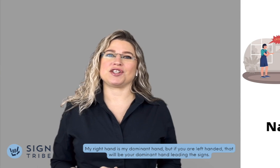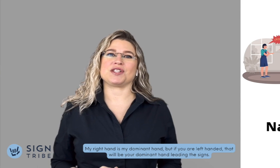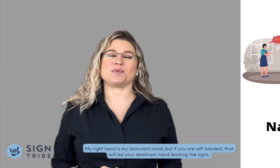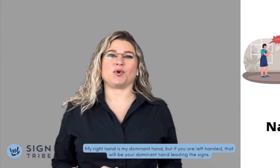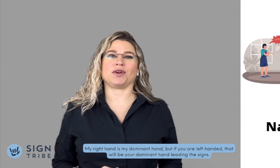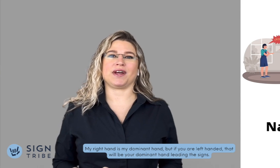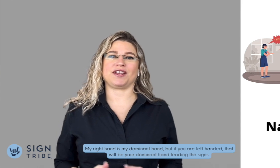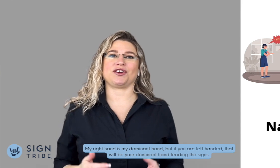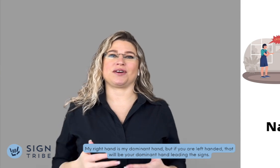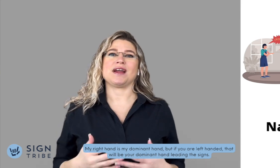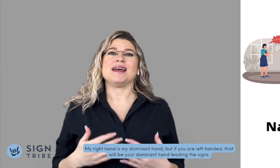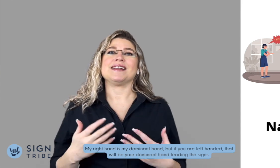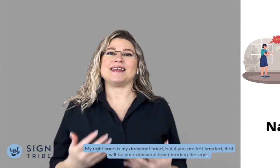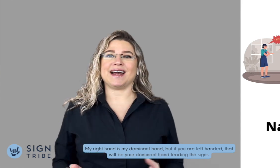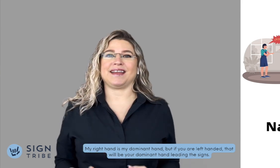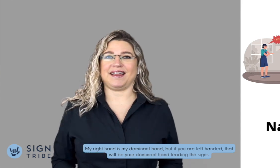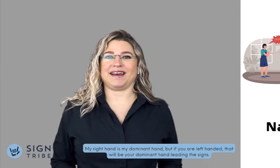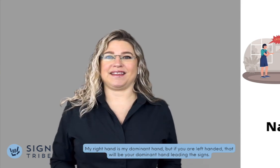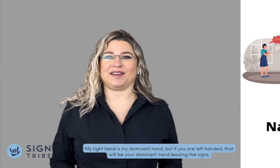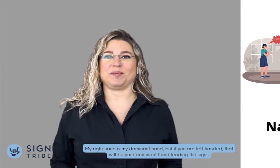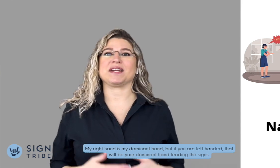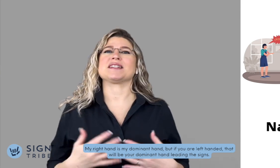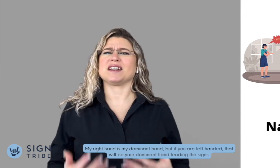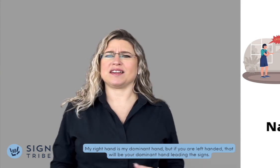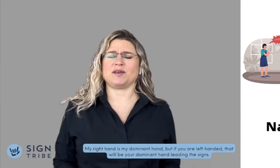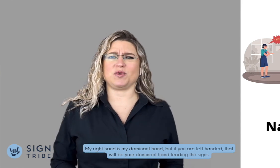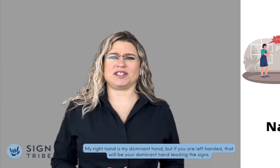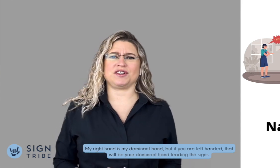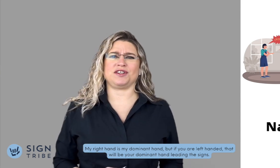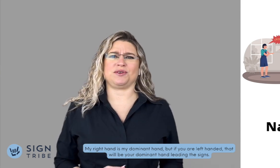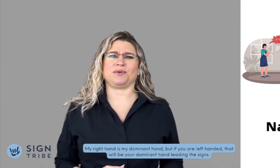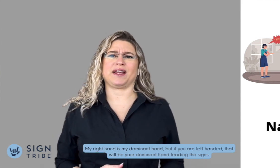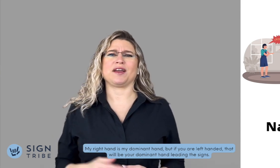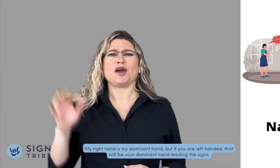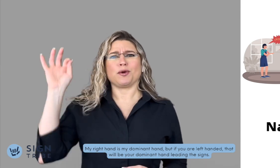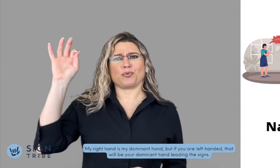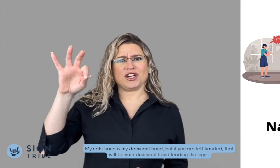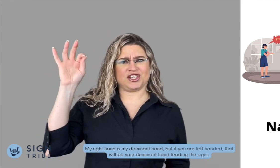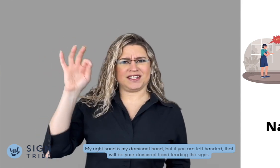It's more like you're nagging at them, like telling them what to do, like preaching to